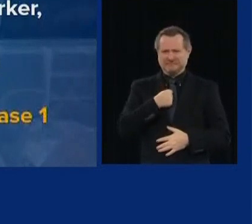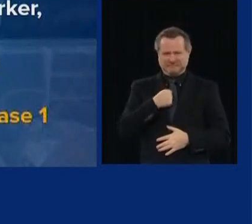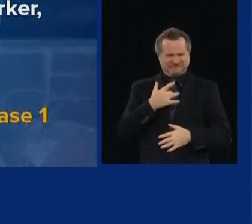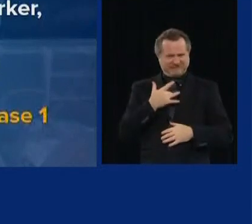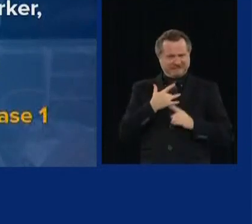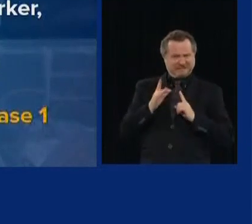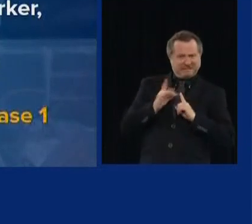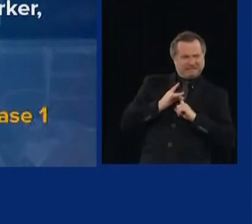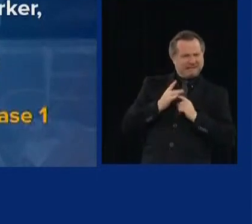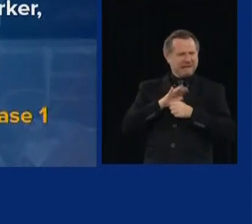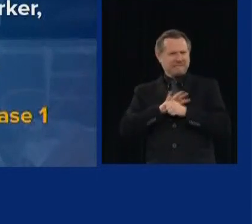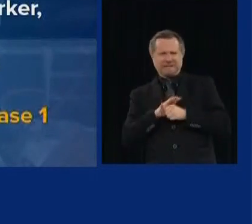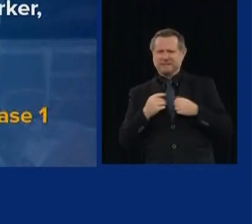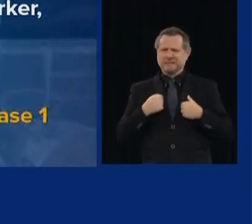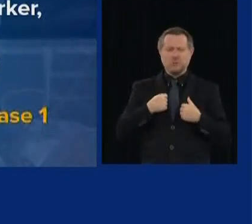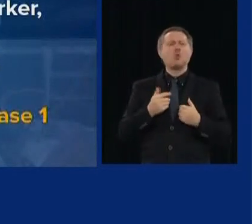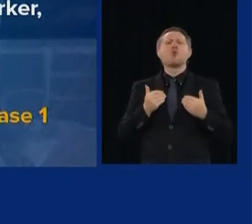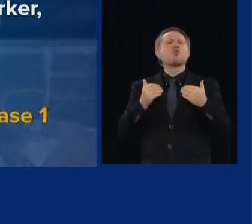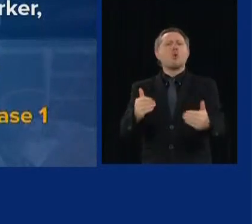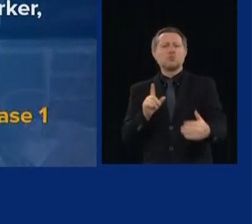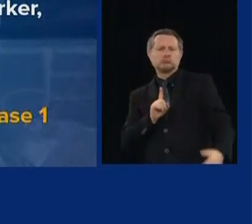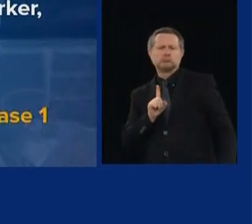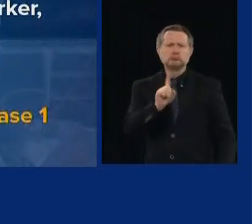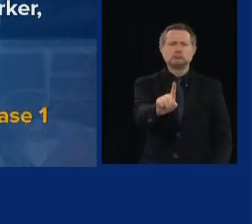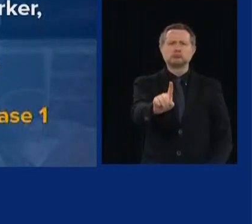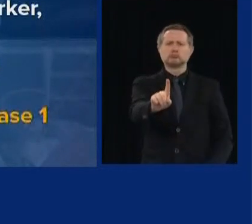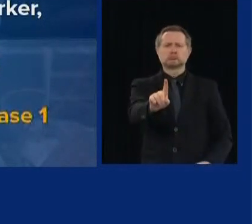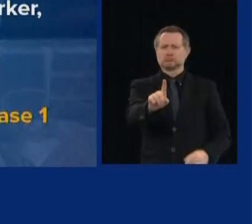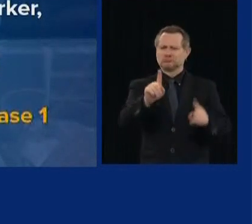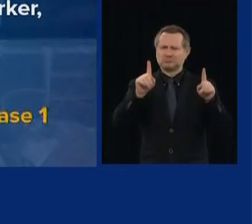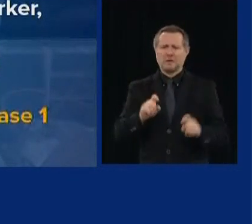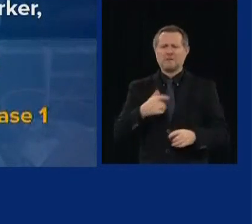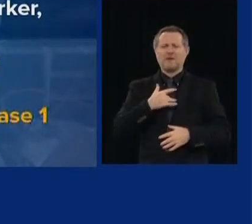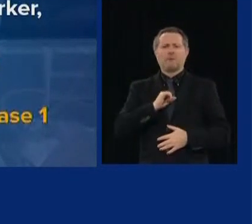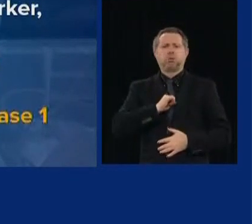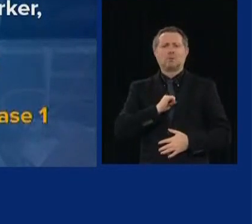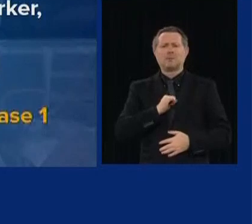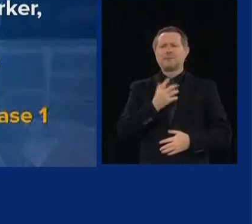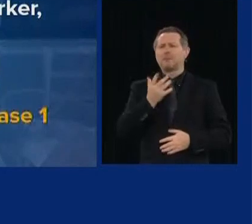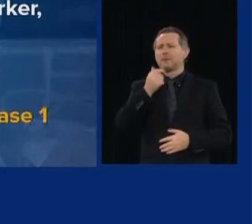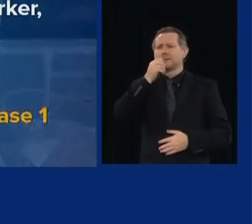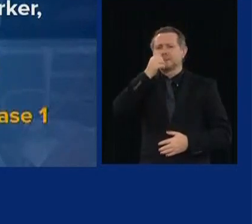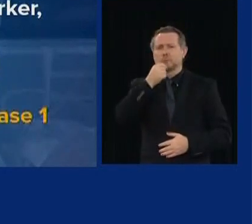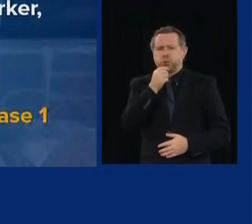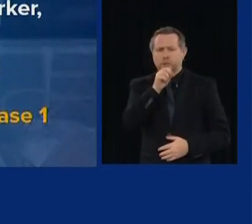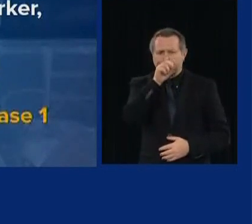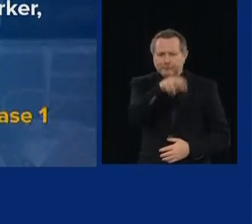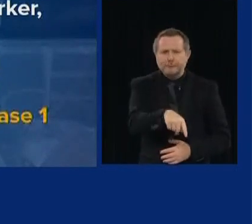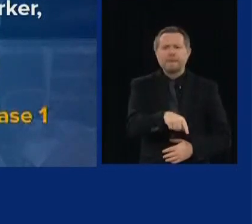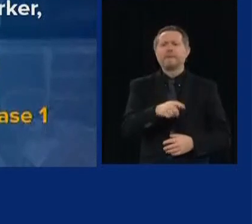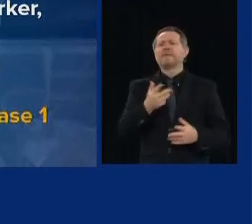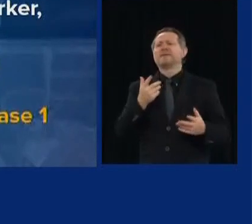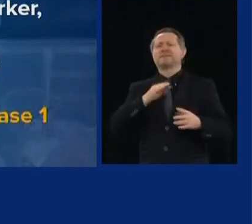ANY INDIVIDUAL WHO THINKS THEY